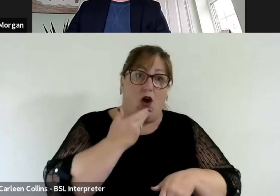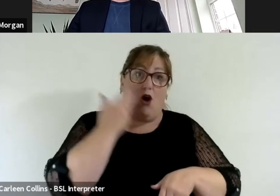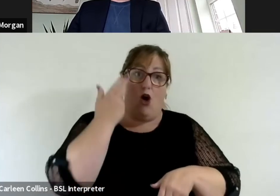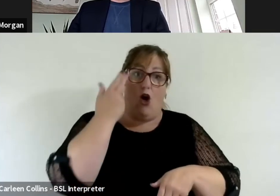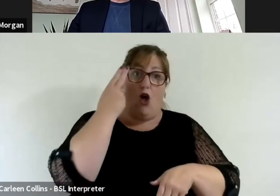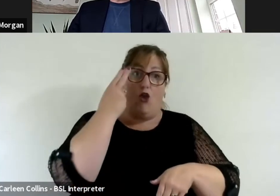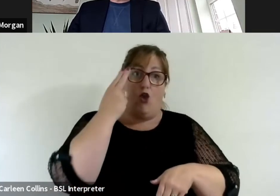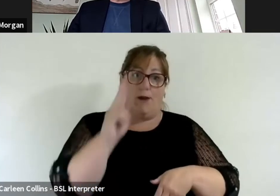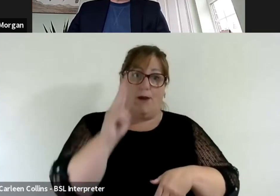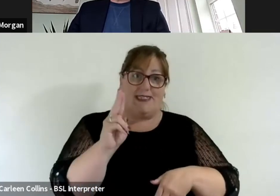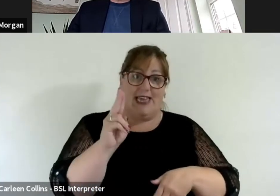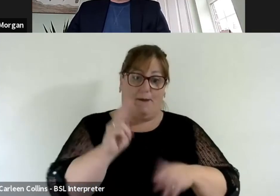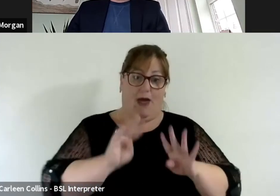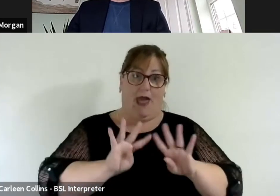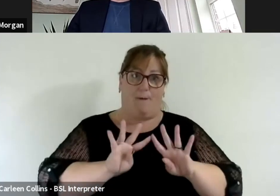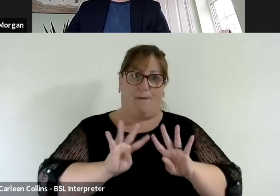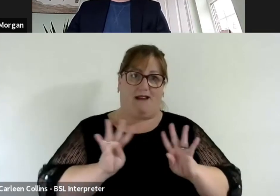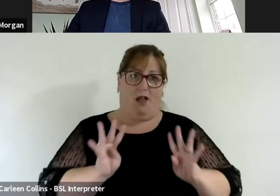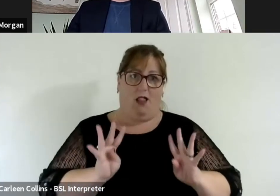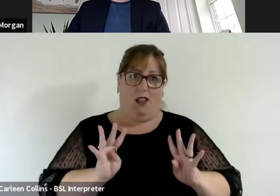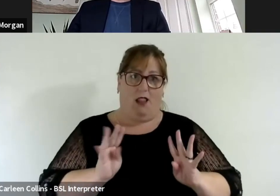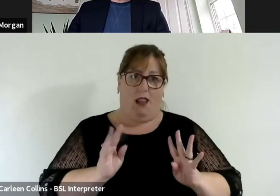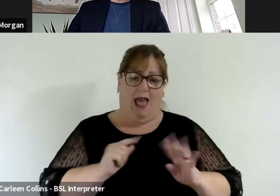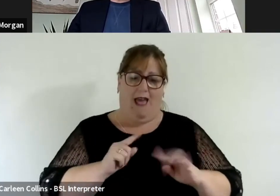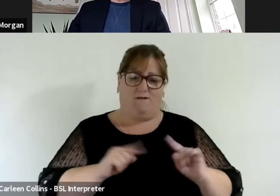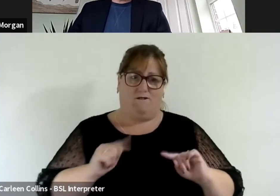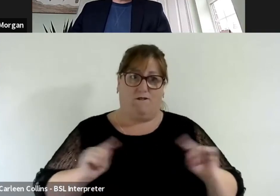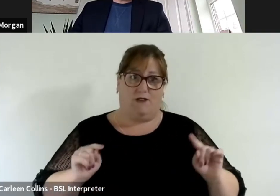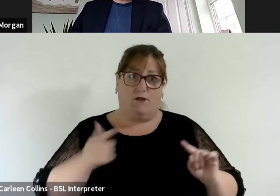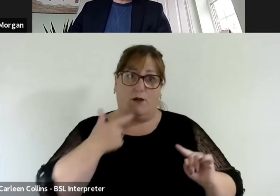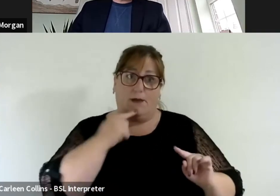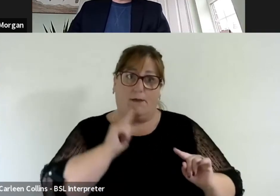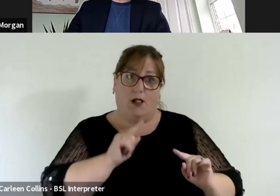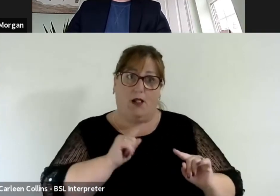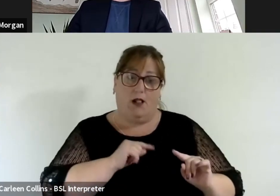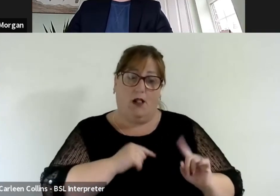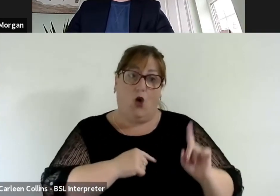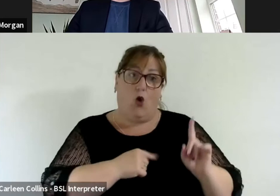In terms of the process in terms of assessment, it is always assessed, every application is assessed anonymously by a panel.